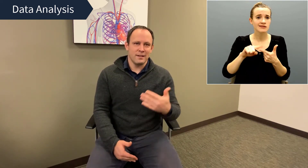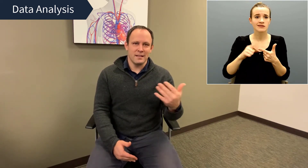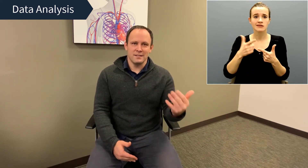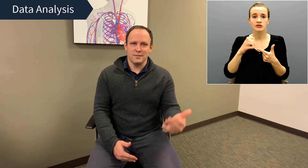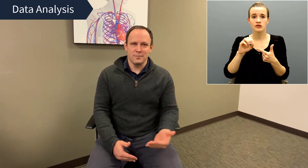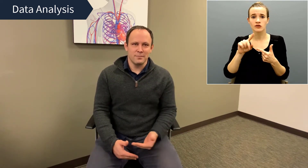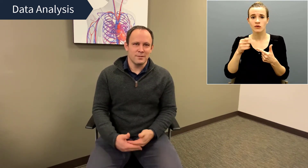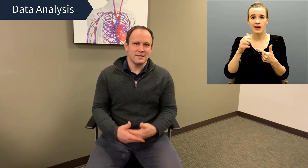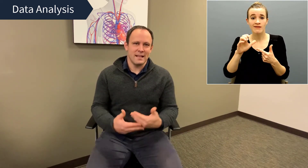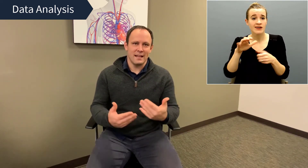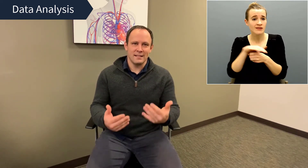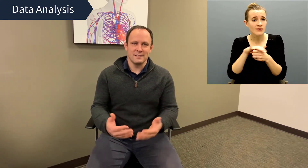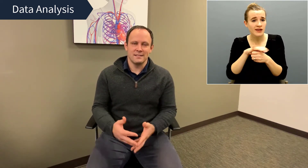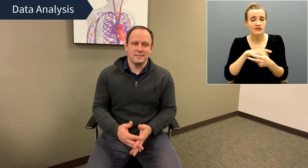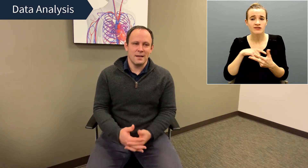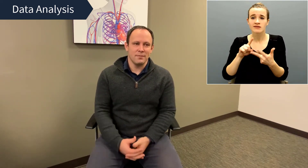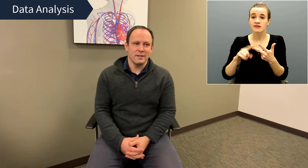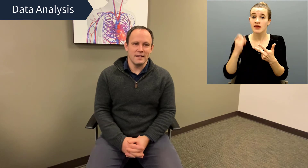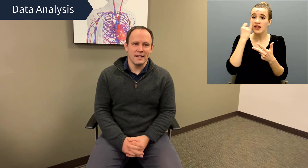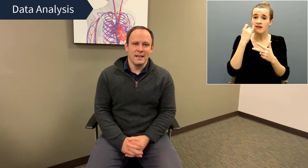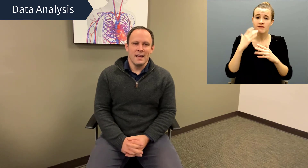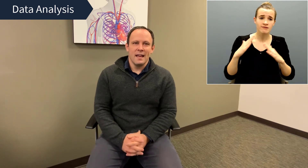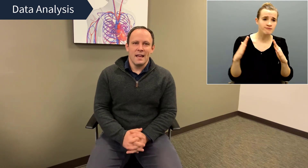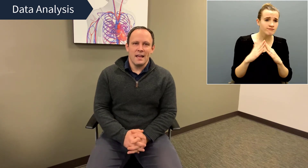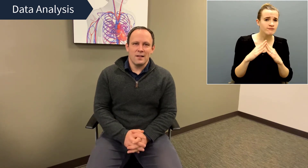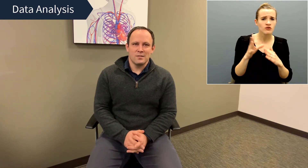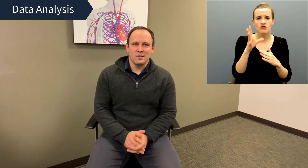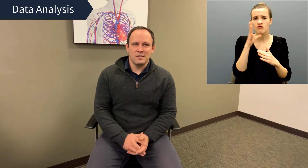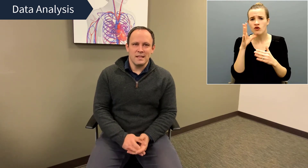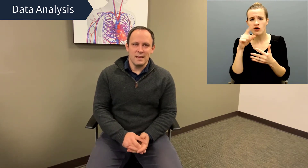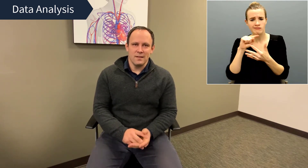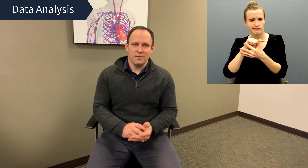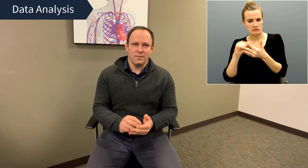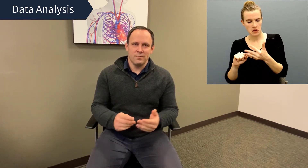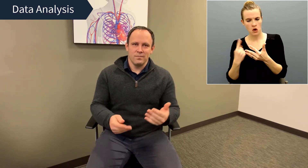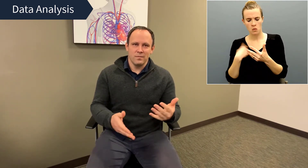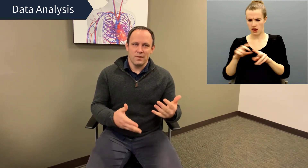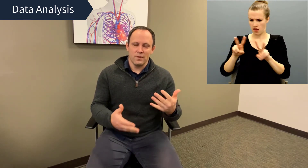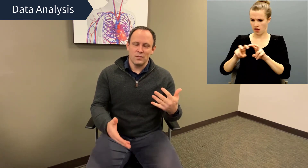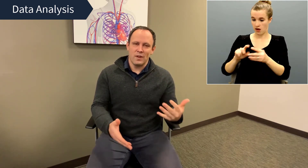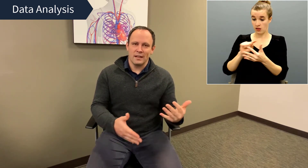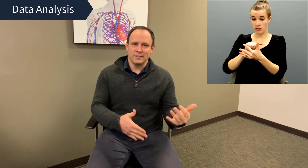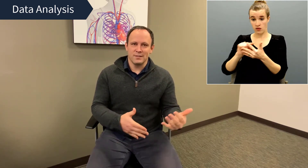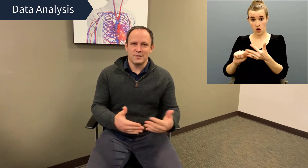location, urban rural status, type of clinic, and also see if if those factors